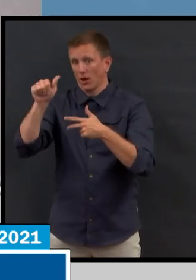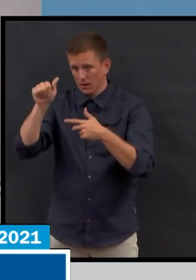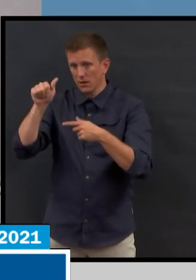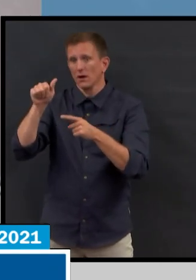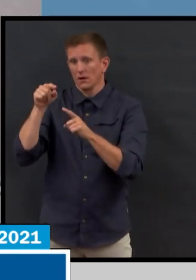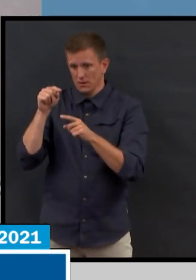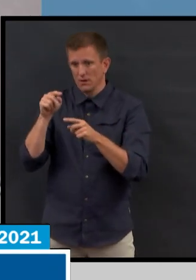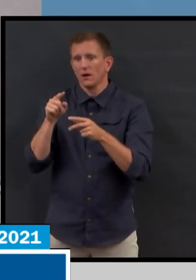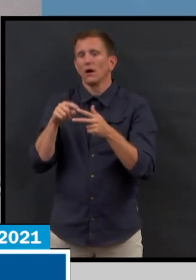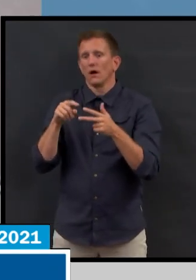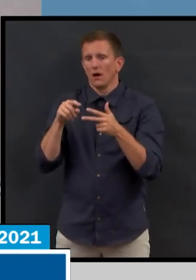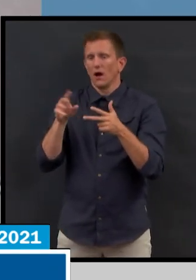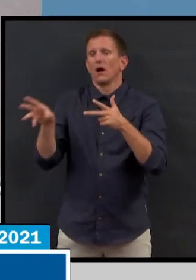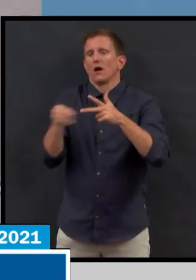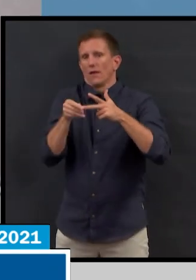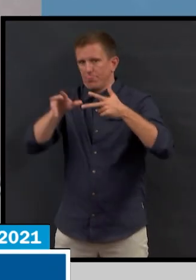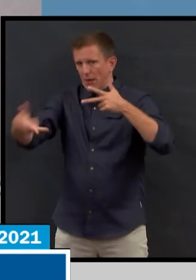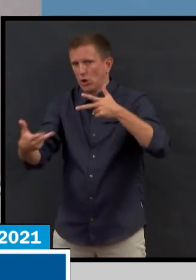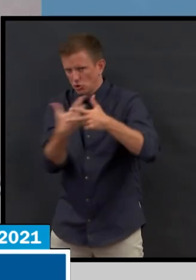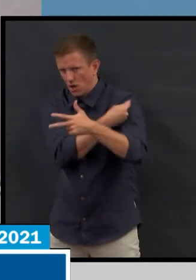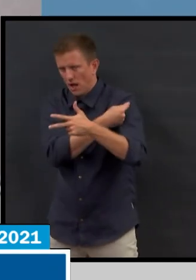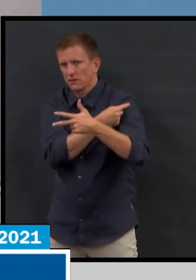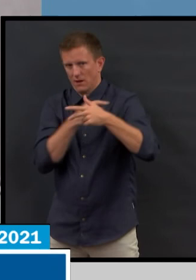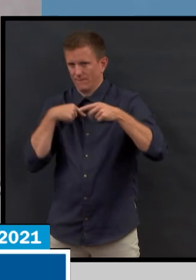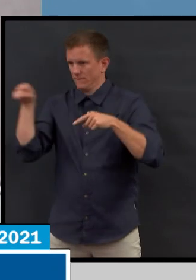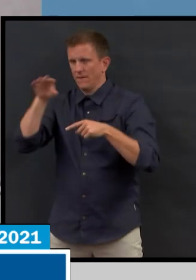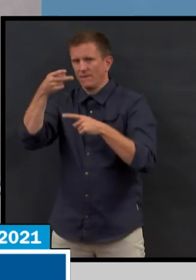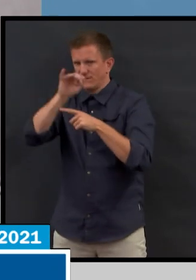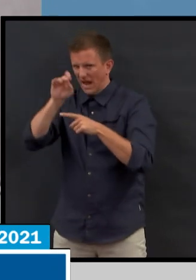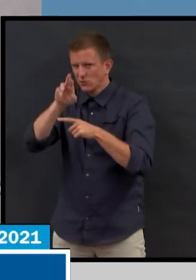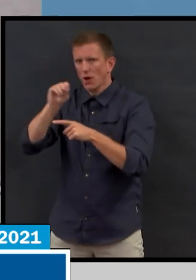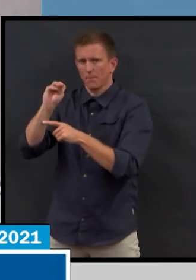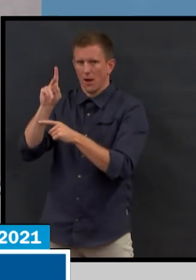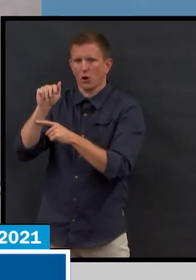we can we can look that up for you reach out to us through three one one uh we can take a